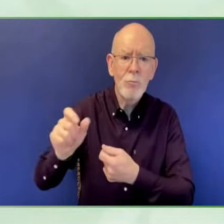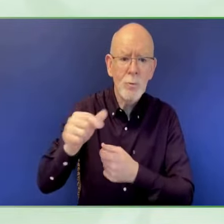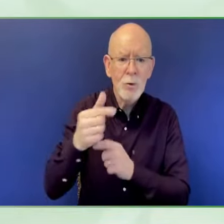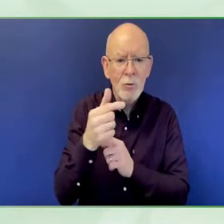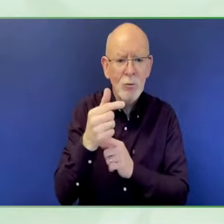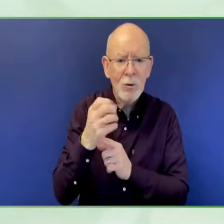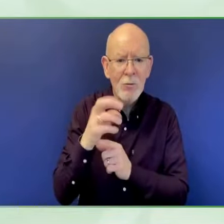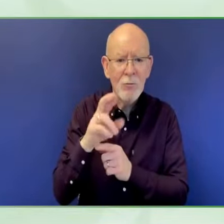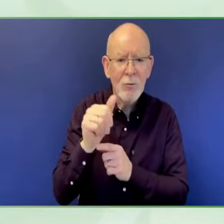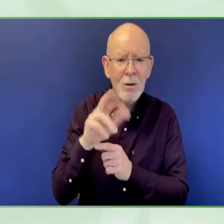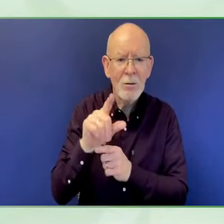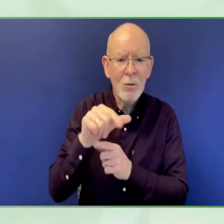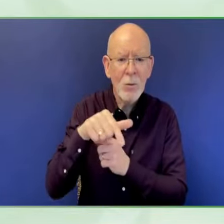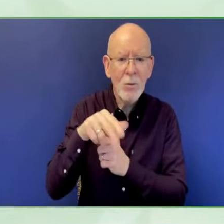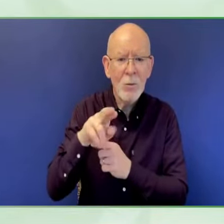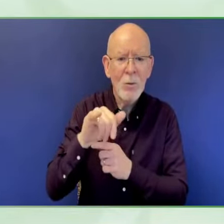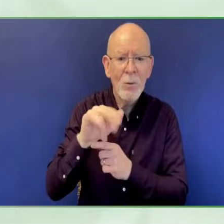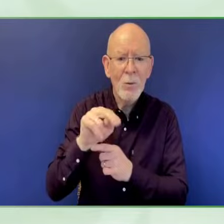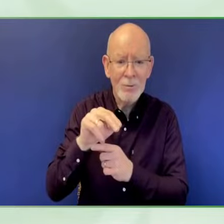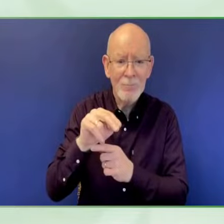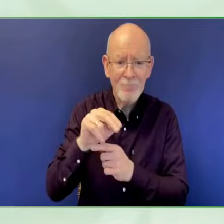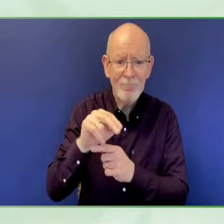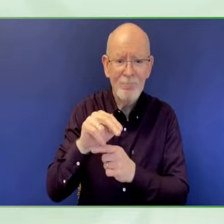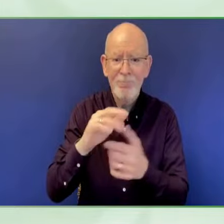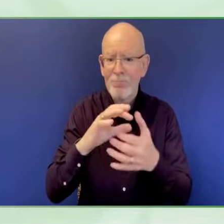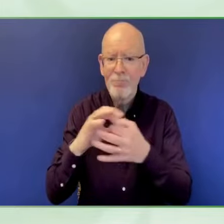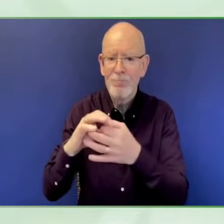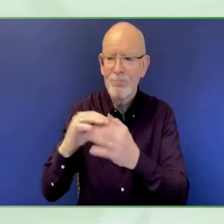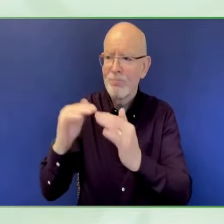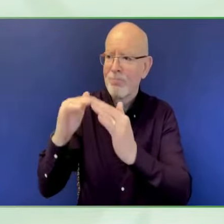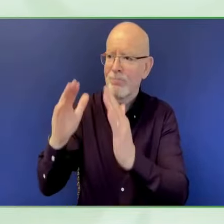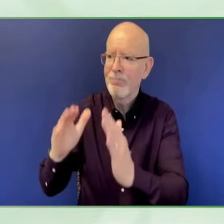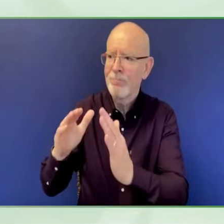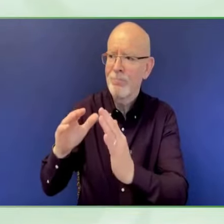You may be sure to check out the European social fund activities of